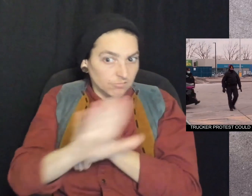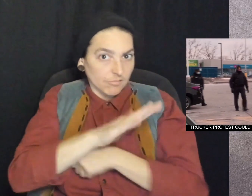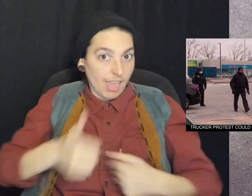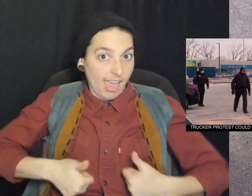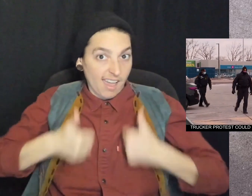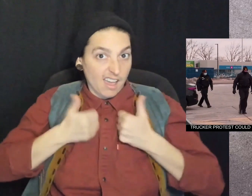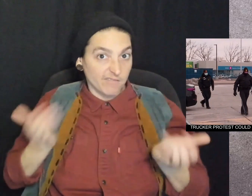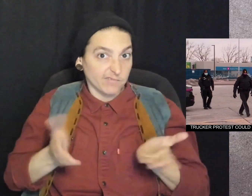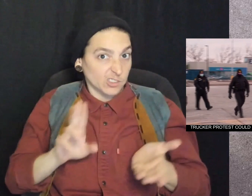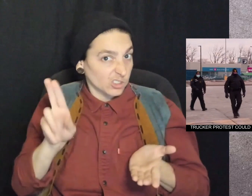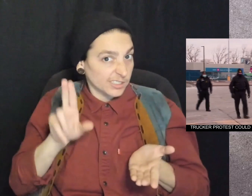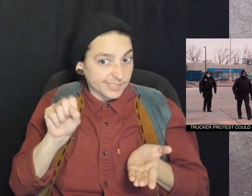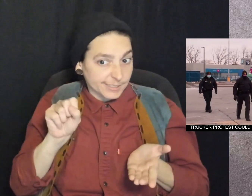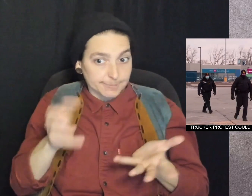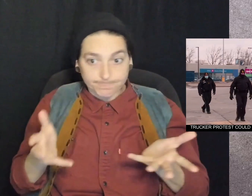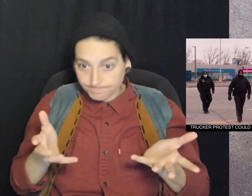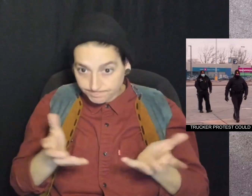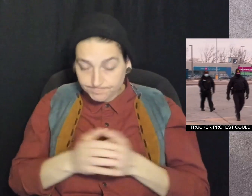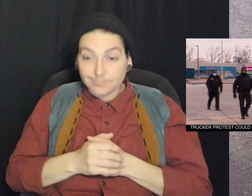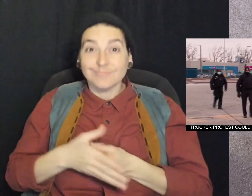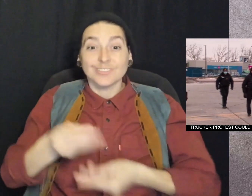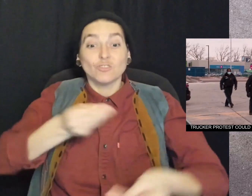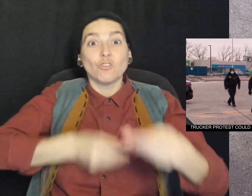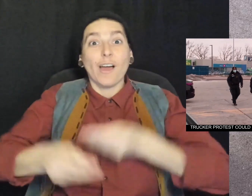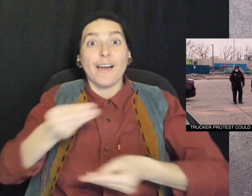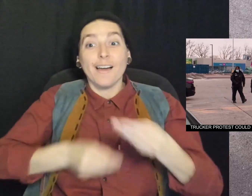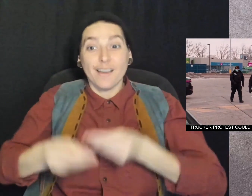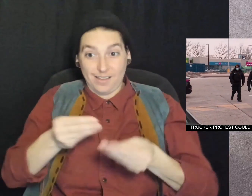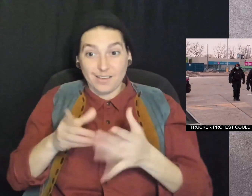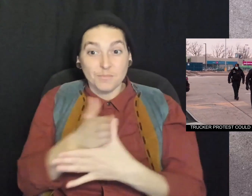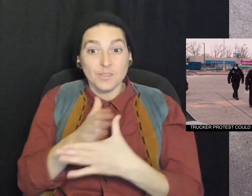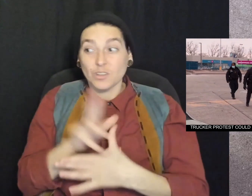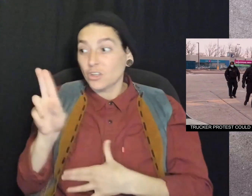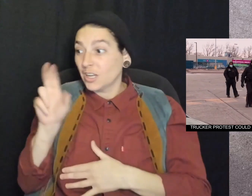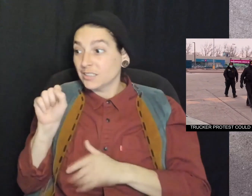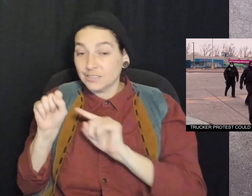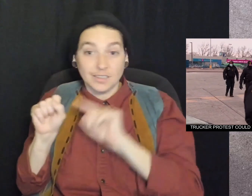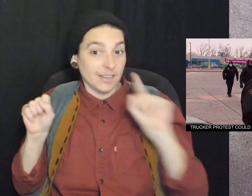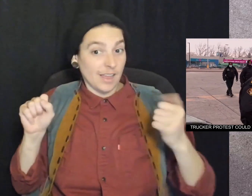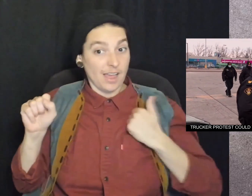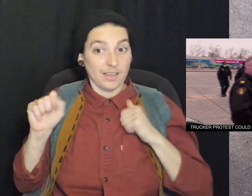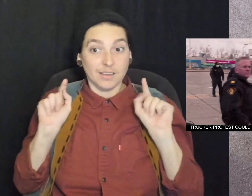you might be wondering how the trucker protests in Canada may affect your life in the United States